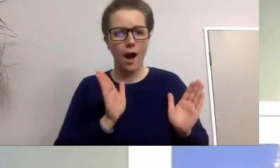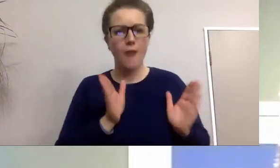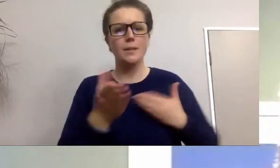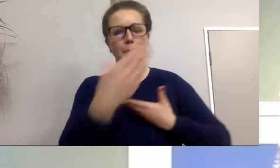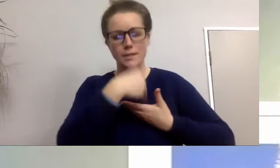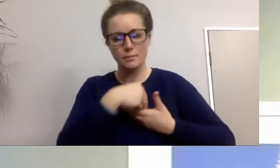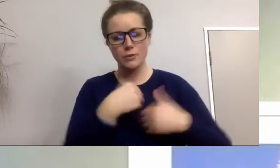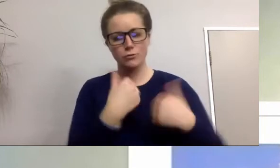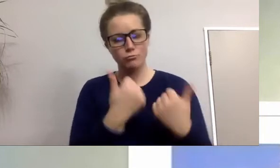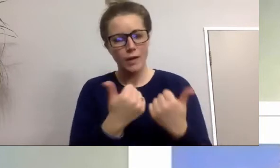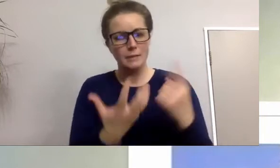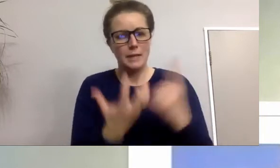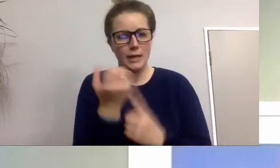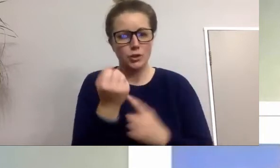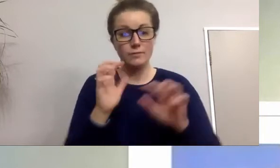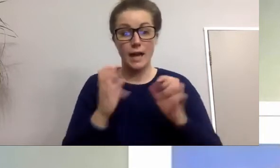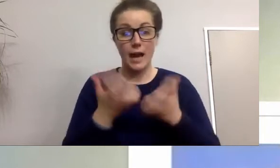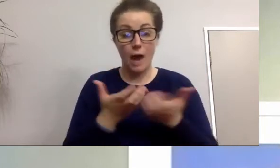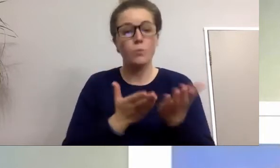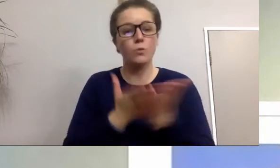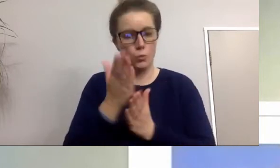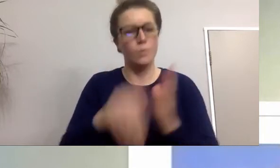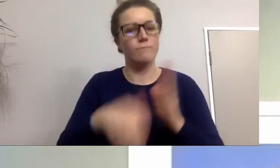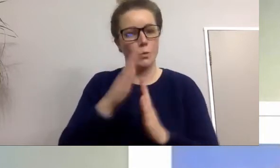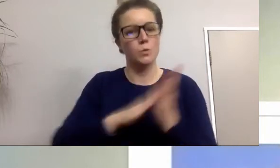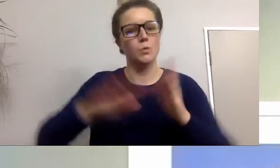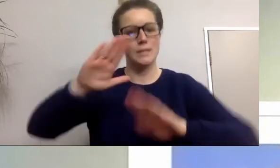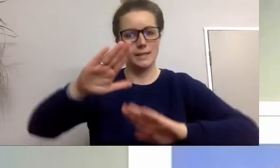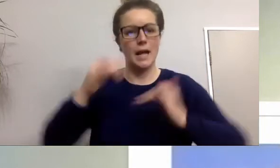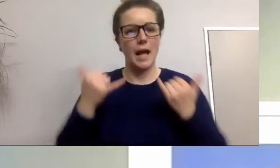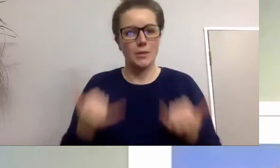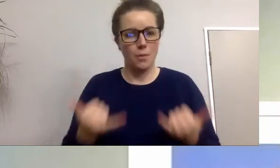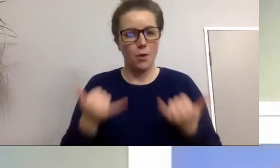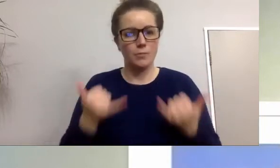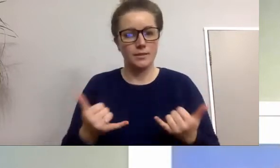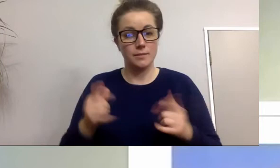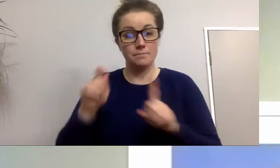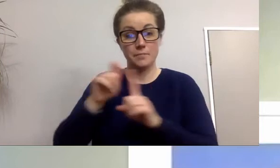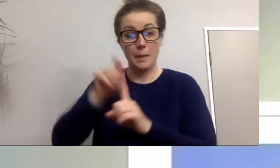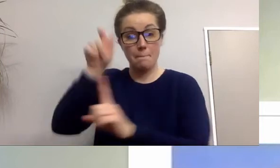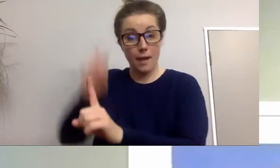being achieved around New Zealand. Pascale is going to talk to us about this